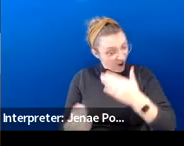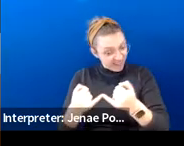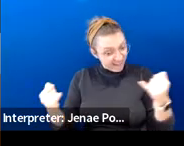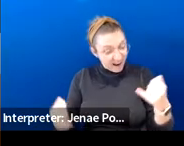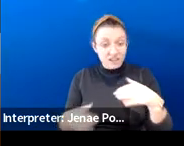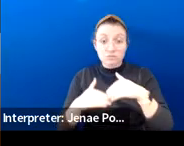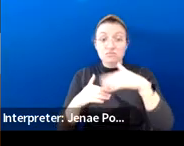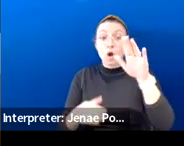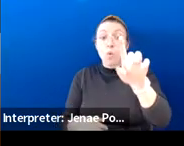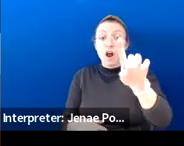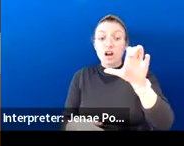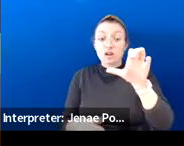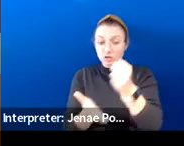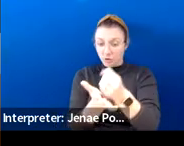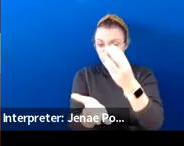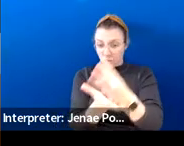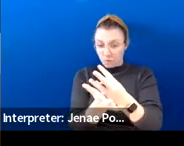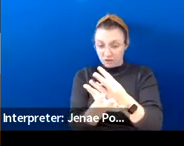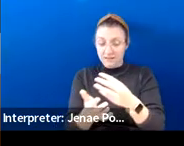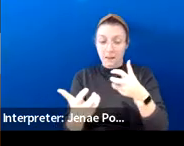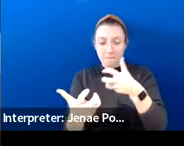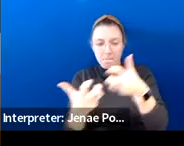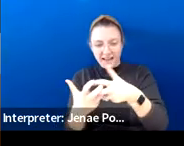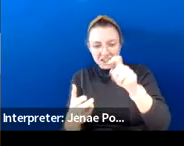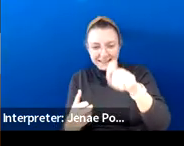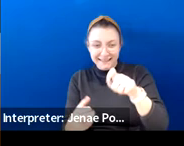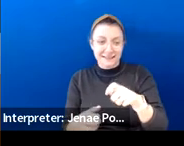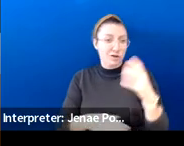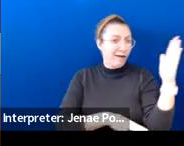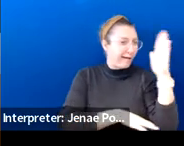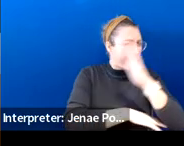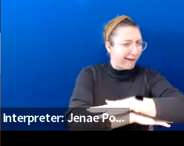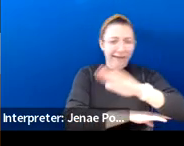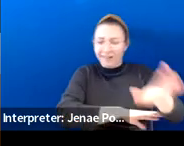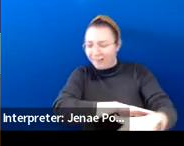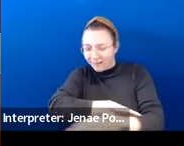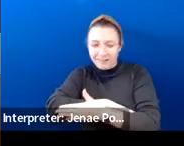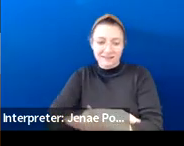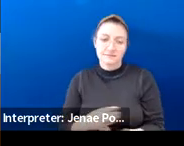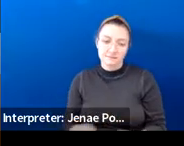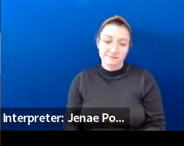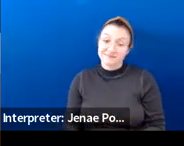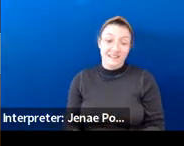social workers meeting needs both day and night. Yeah, it's the same everywhere you're in social work to help people.